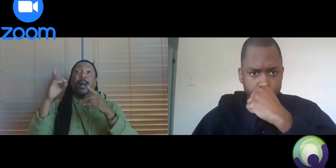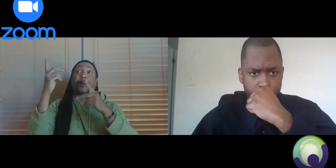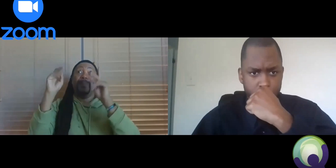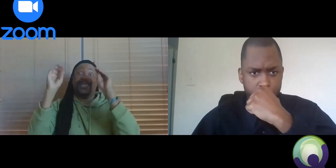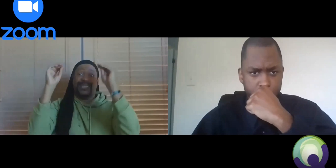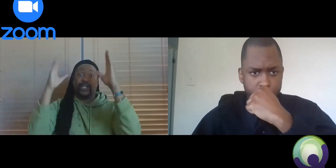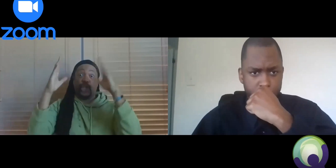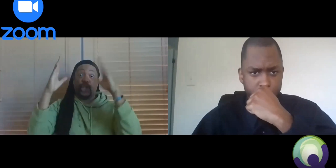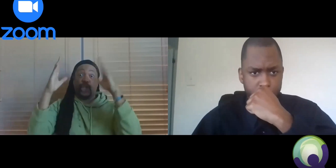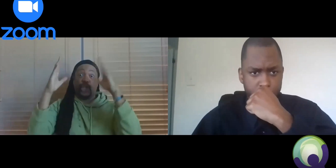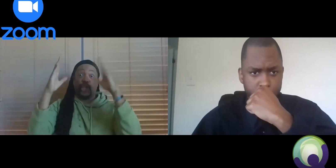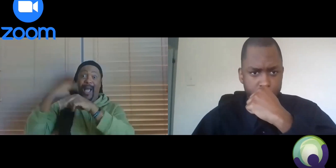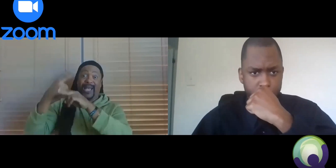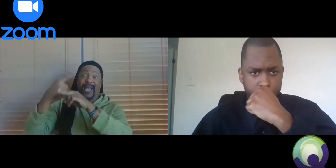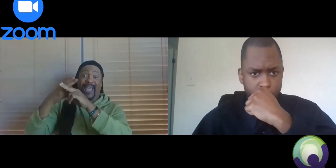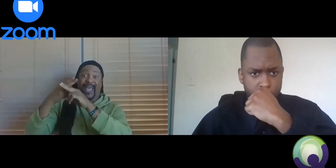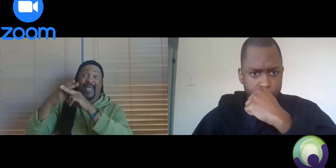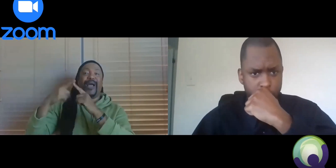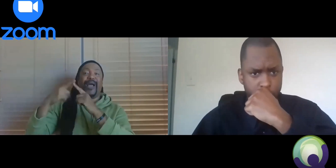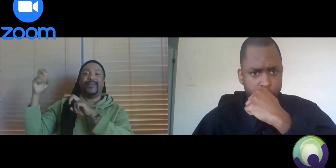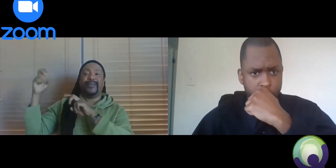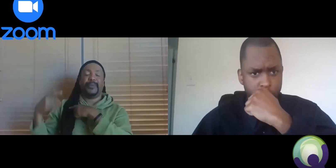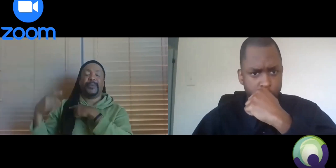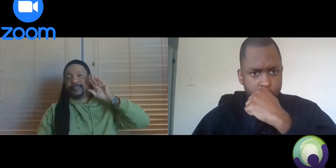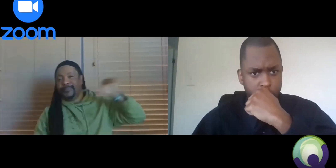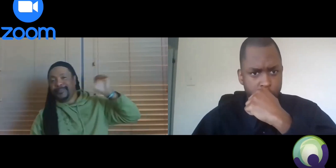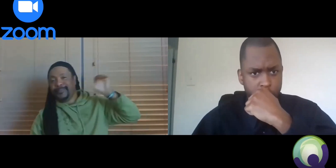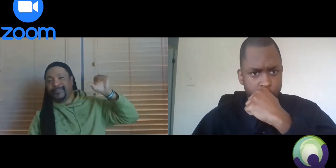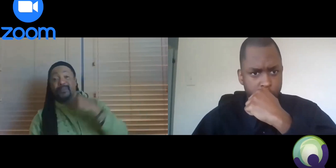if I wasn’t looking at the teacher and they called my name, my friend would let me know